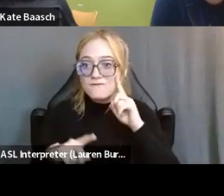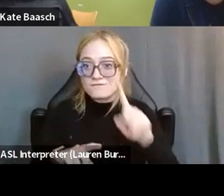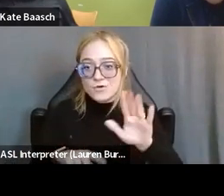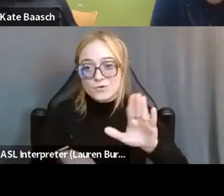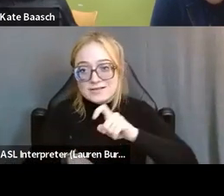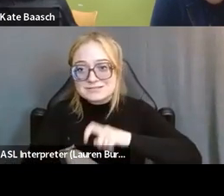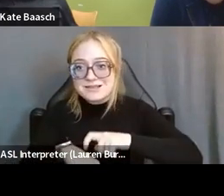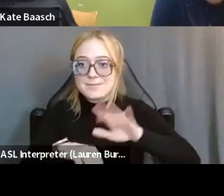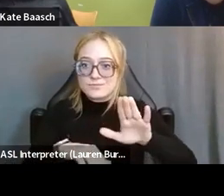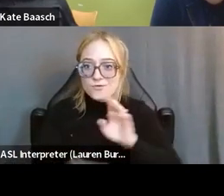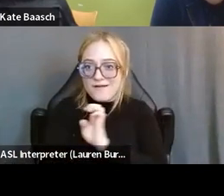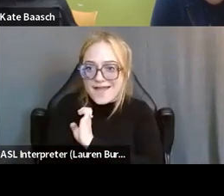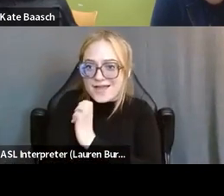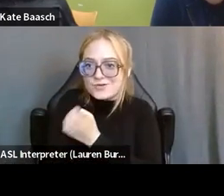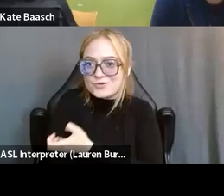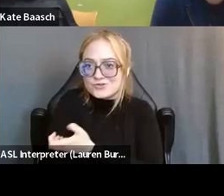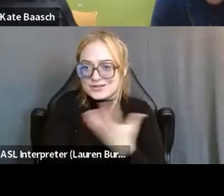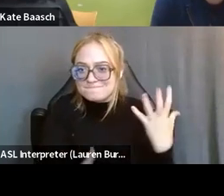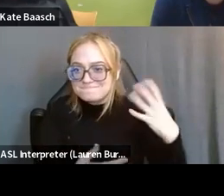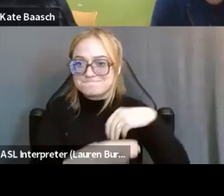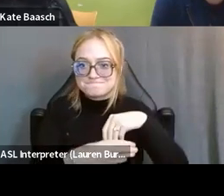you know, to be part of this. This is the beginning of a conversation